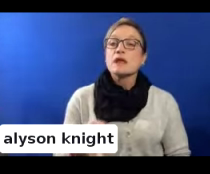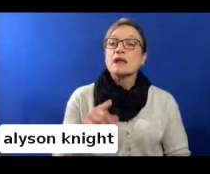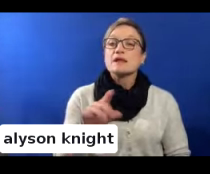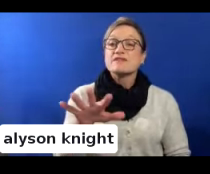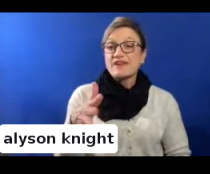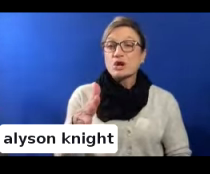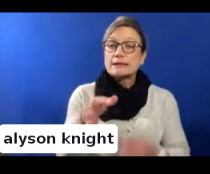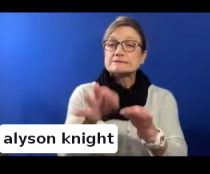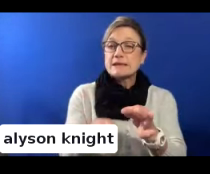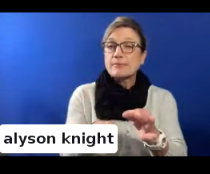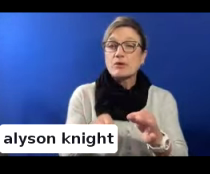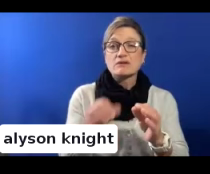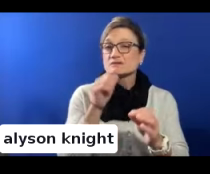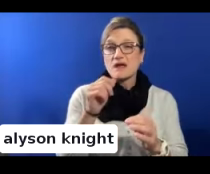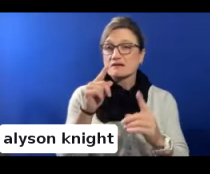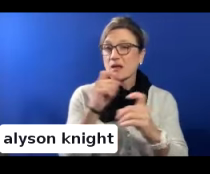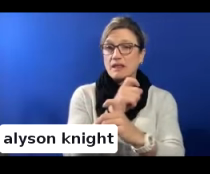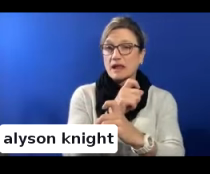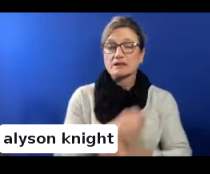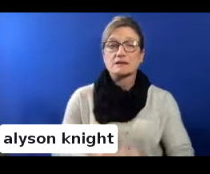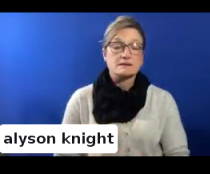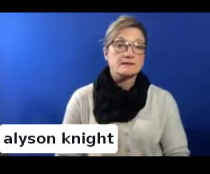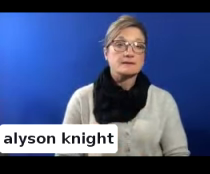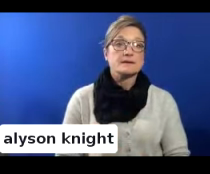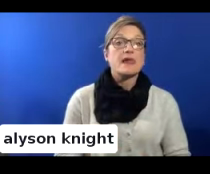This is a final report reminder.